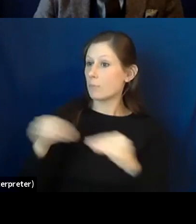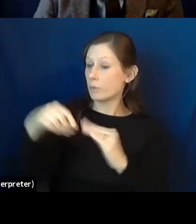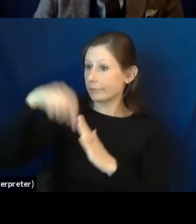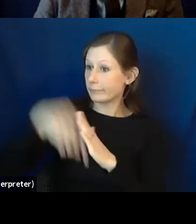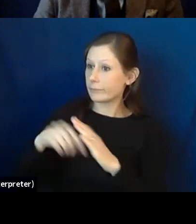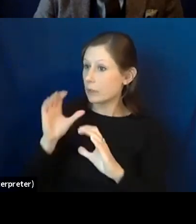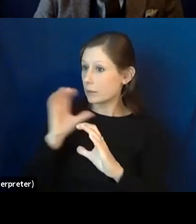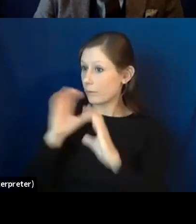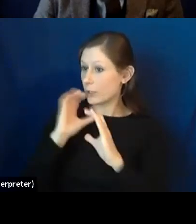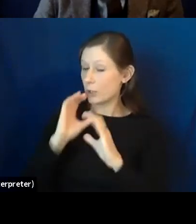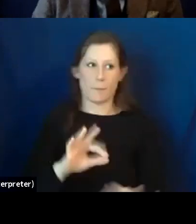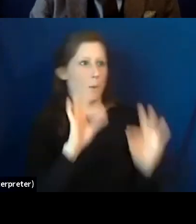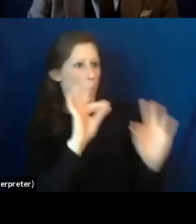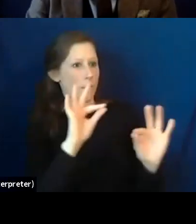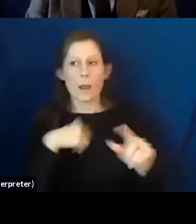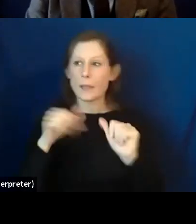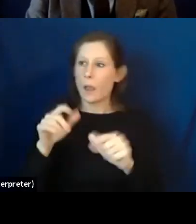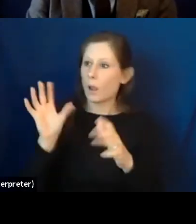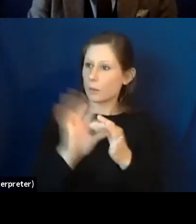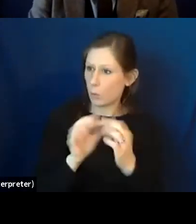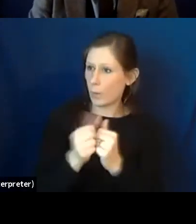and i can connect you with our grandstem because i think we might have some things if you're